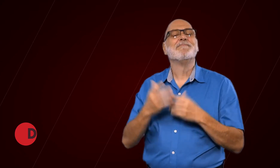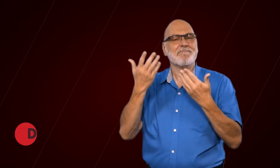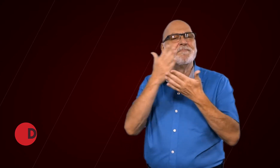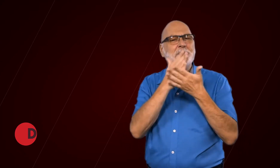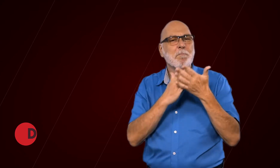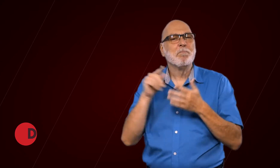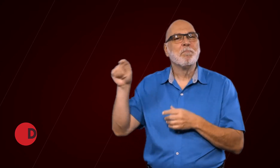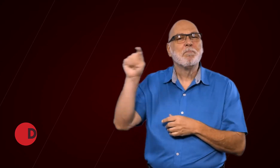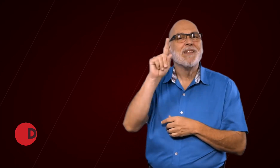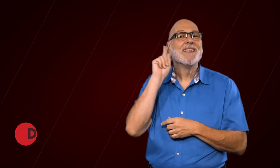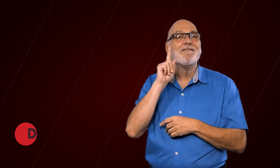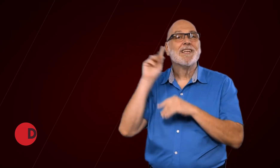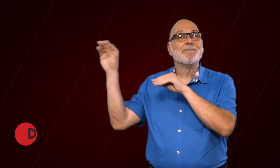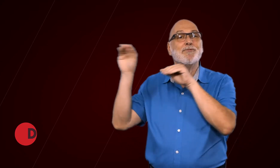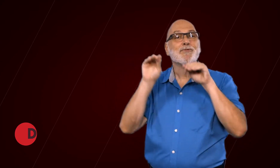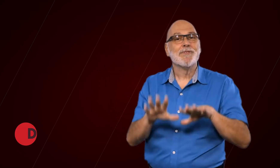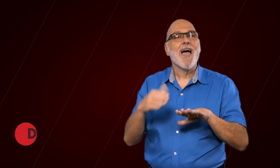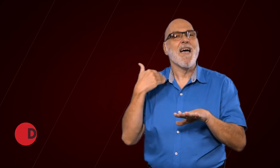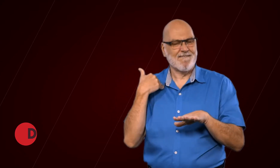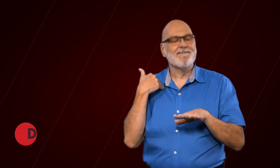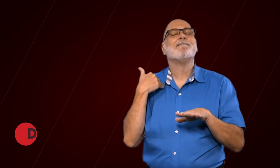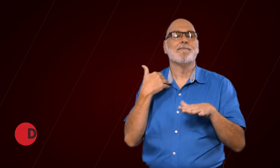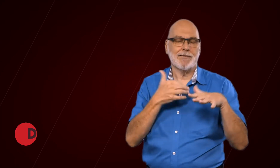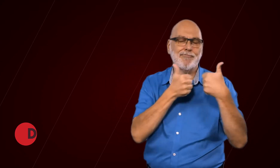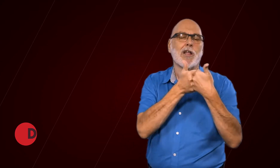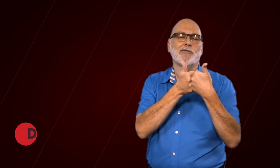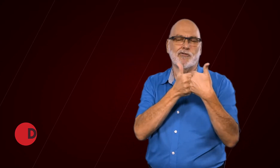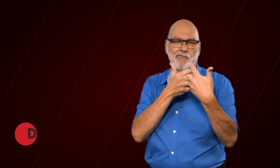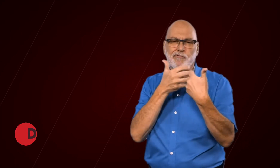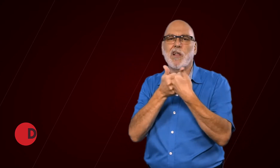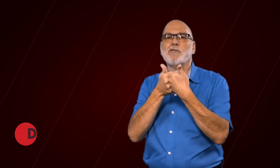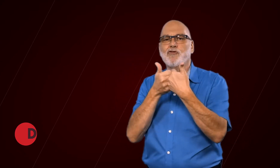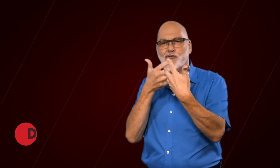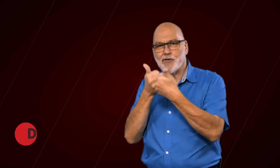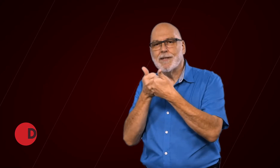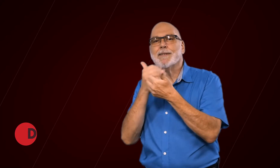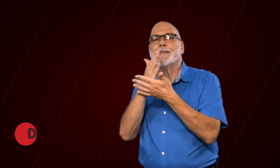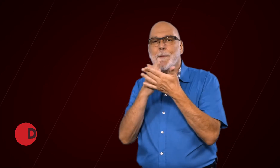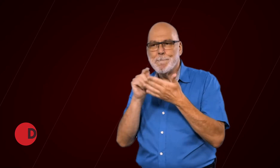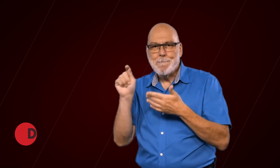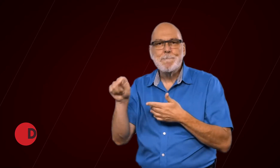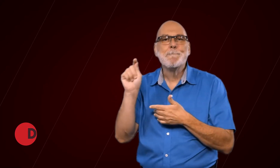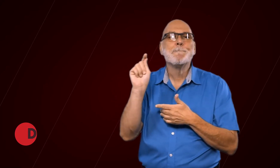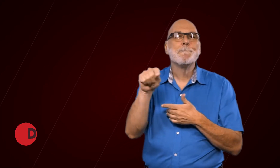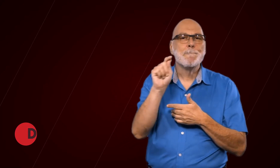Deaf immigrants have some challenges.